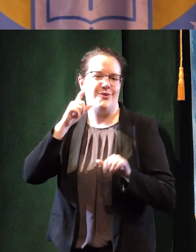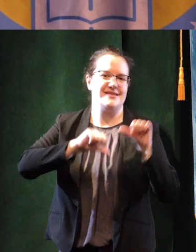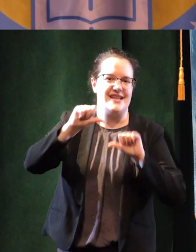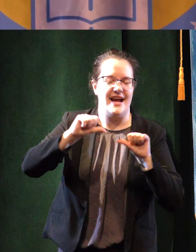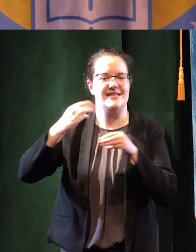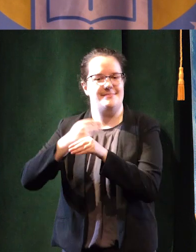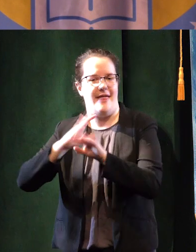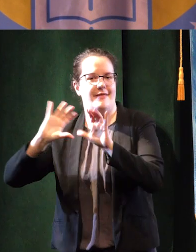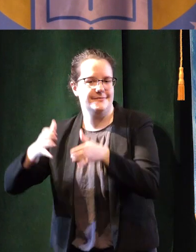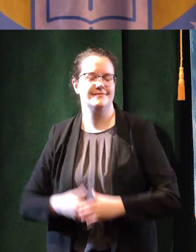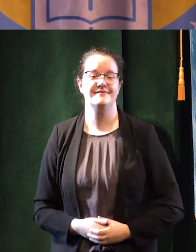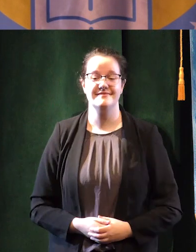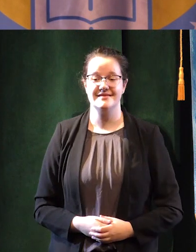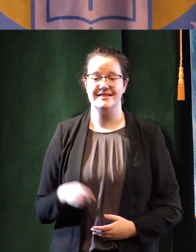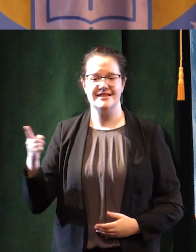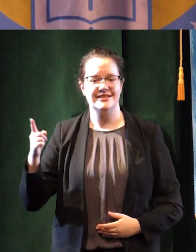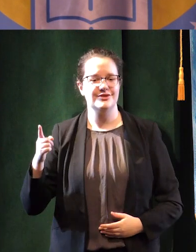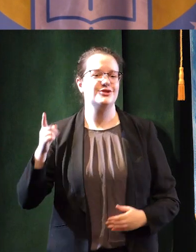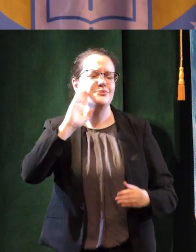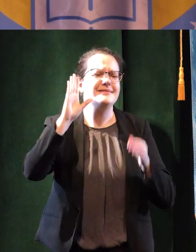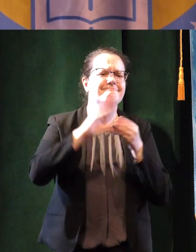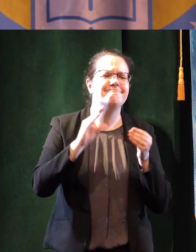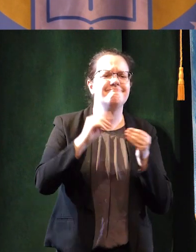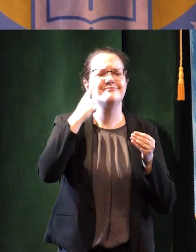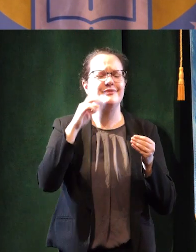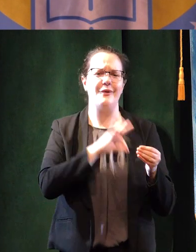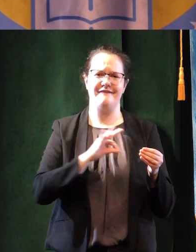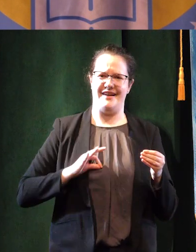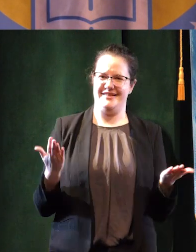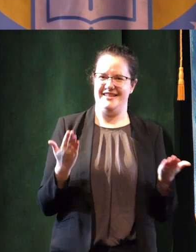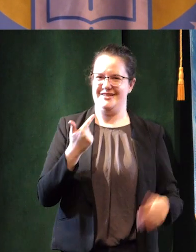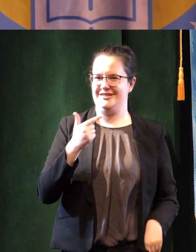division she brings greetings to you on behalf of the Faculty of Genesee